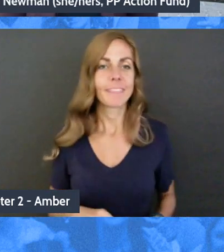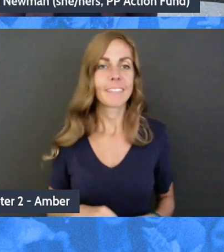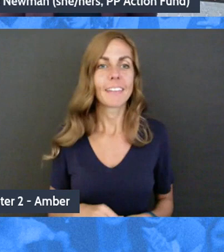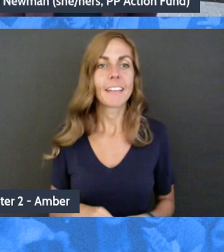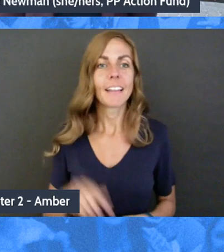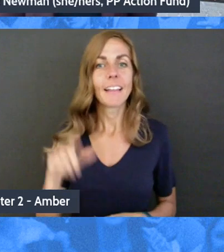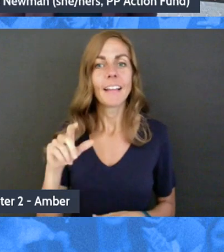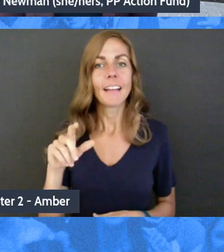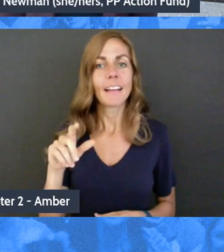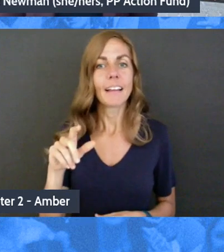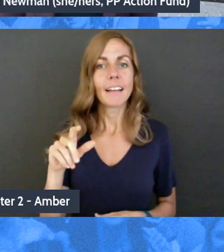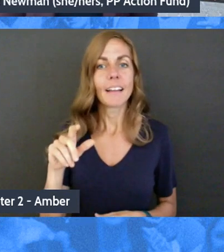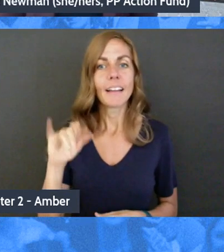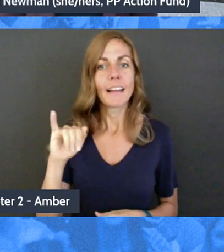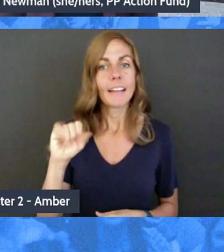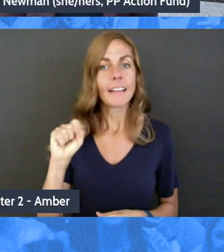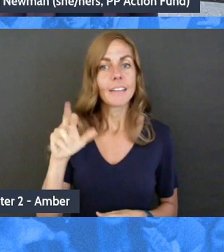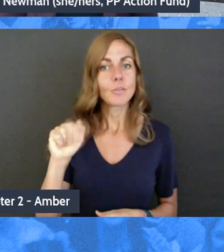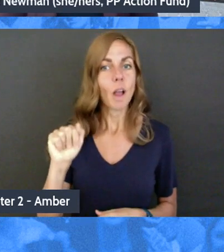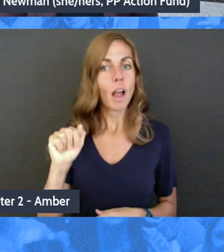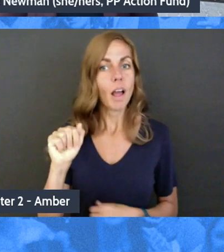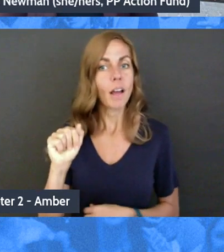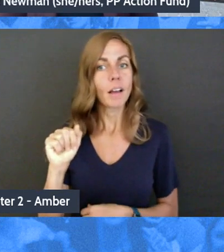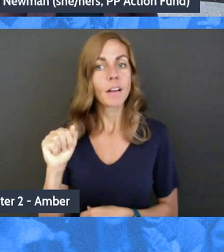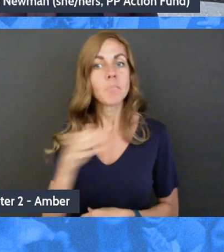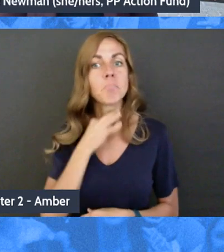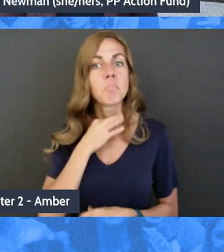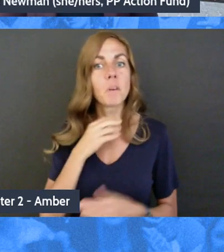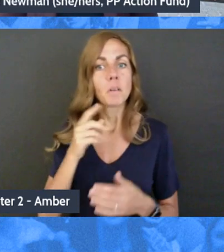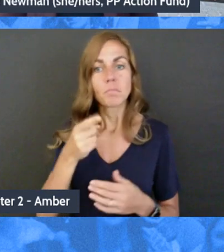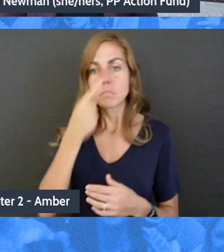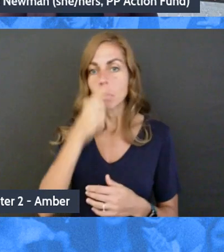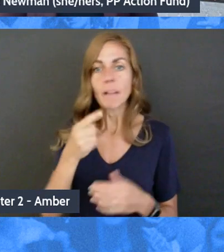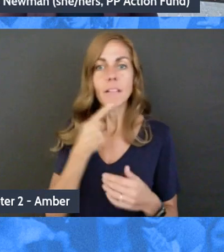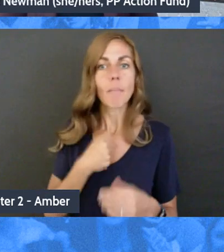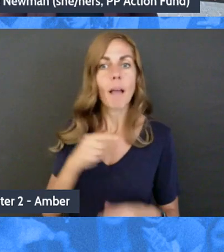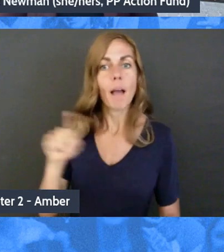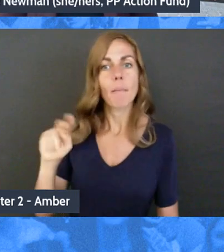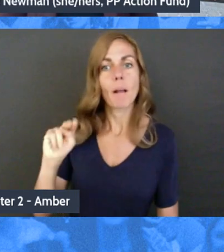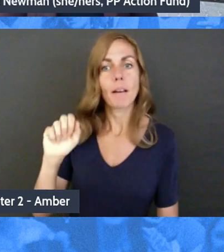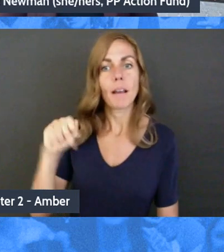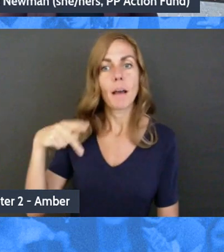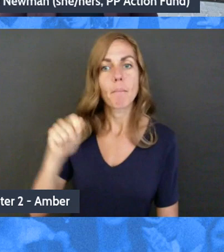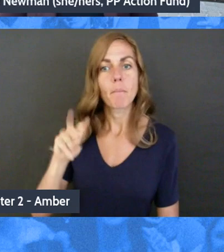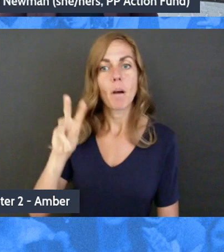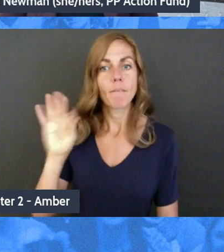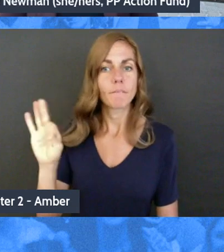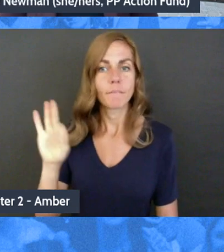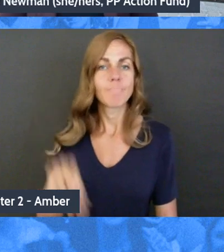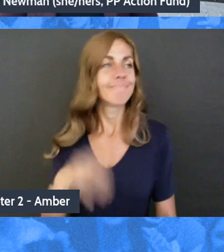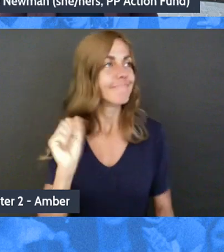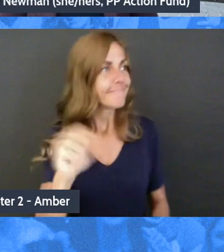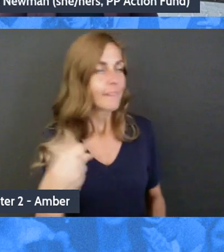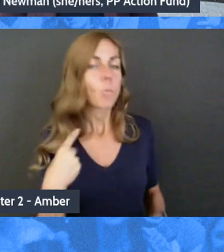about the work of that NAPAWF is doing. Great and thank you so much for having me. We're a smaller organization than the ones